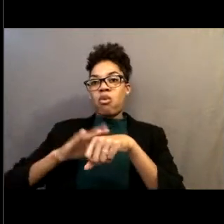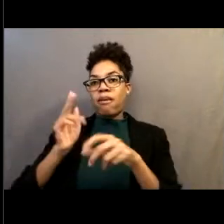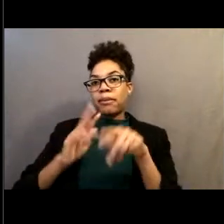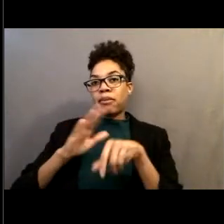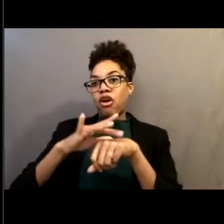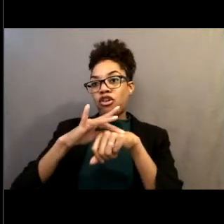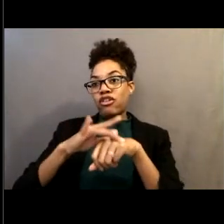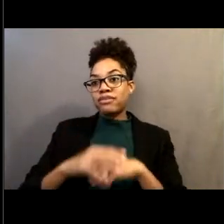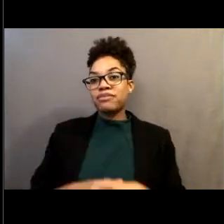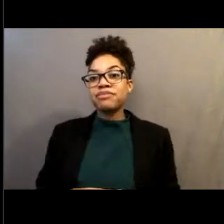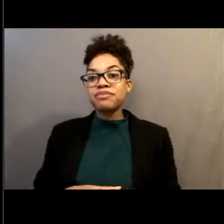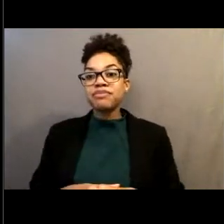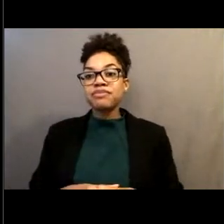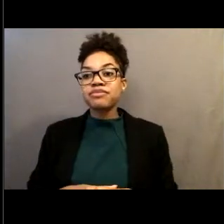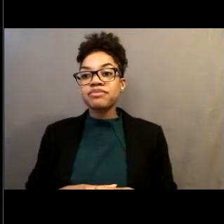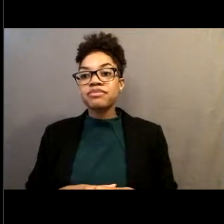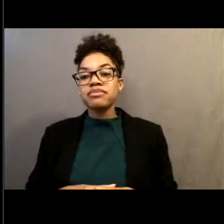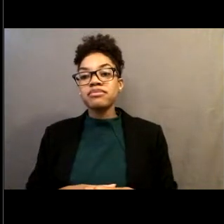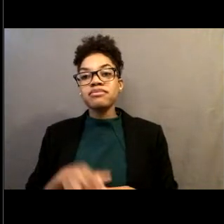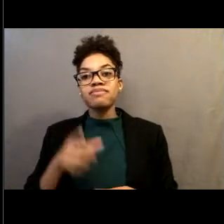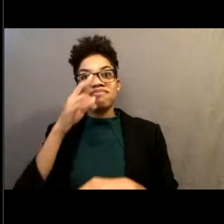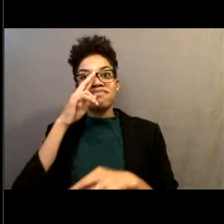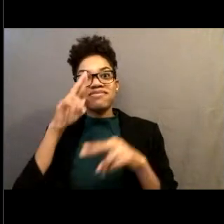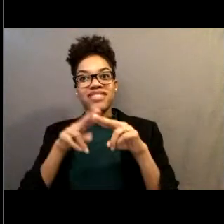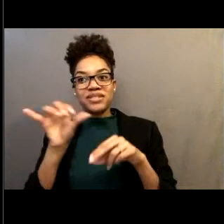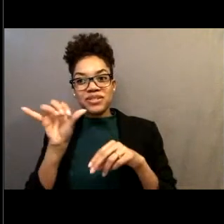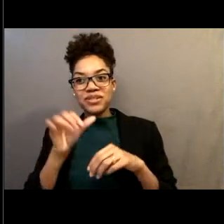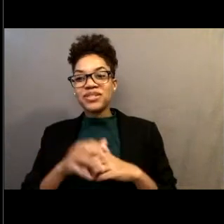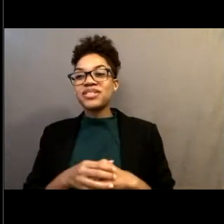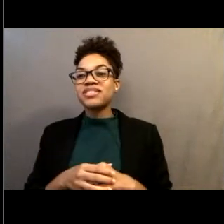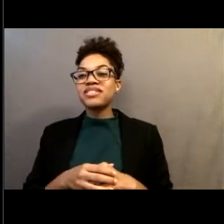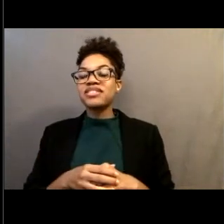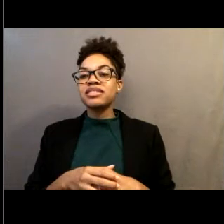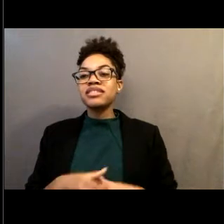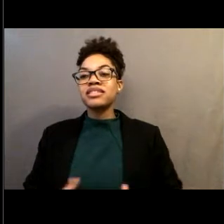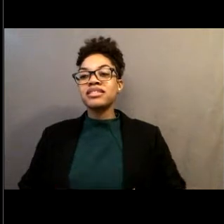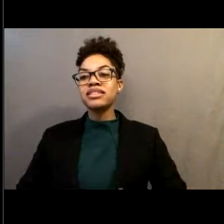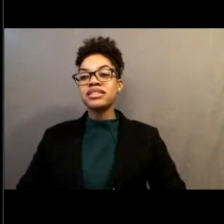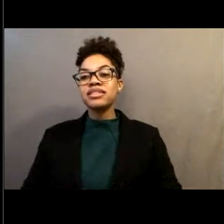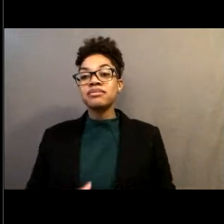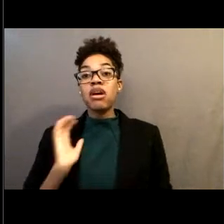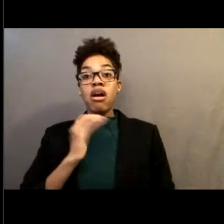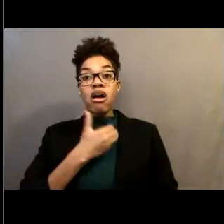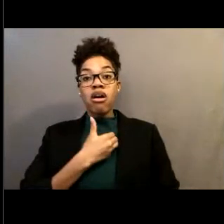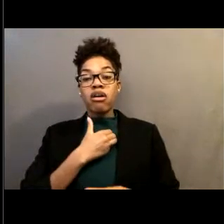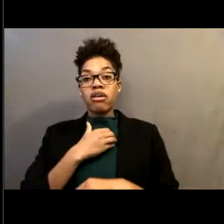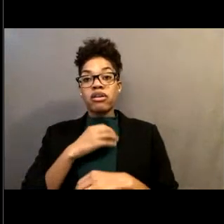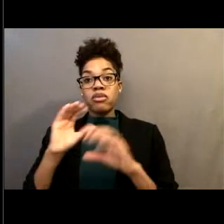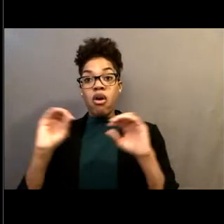So the fun part, and this is an example of what you might see in one of those buildings in Colorado or Arizona, where we put these satellites together.